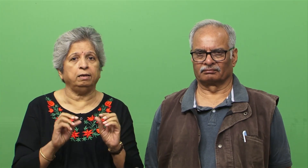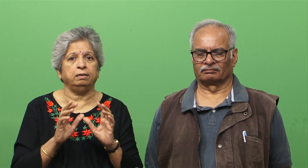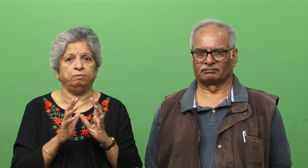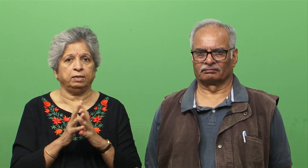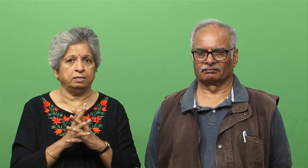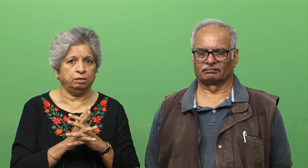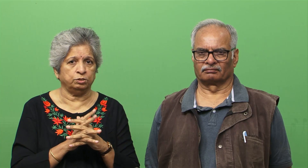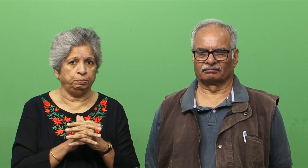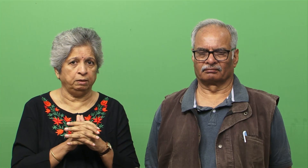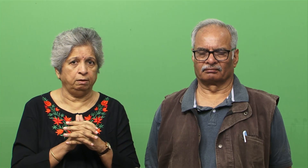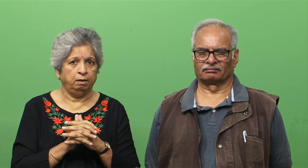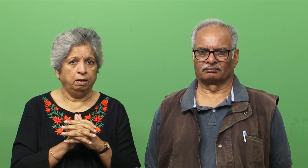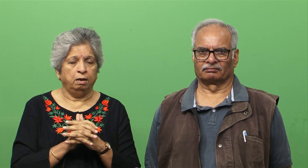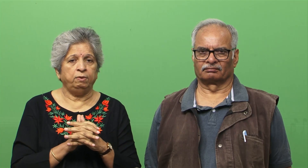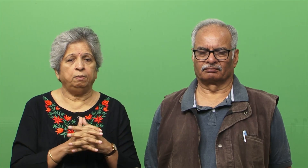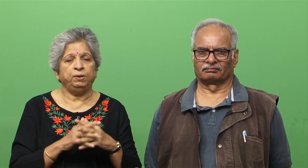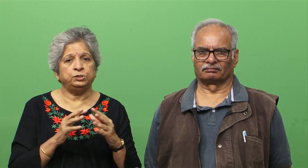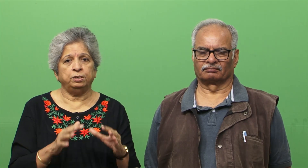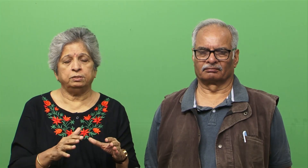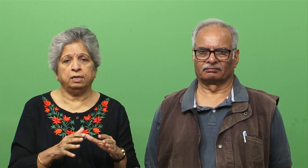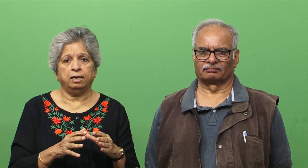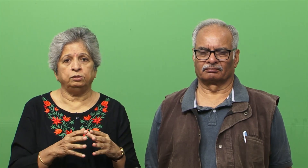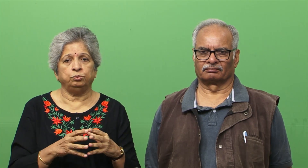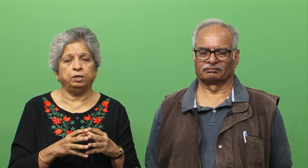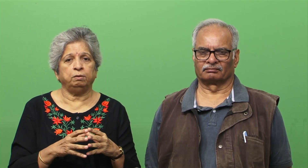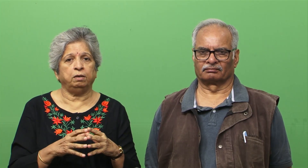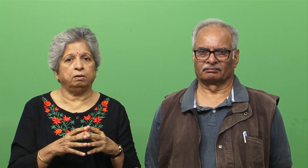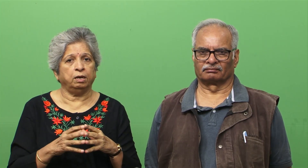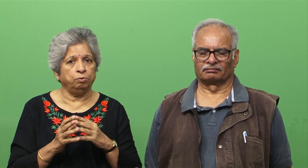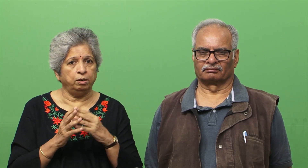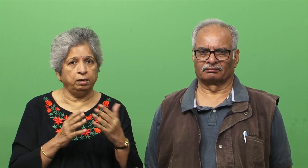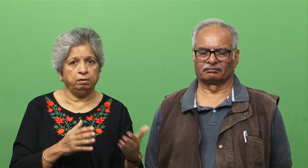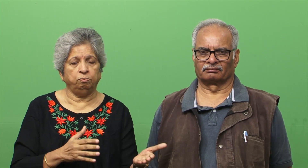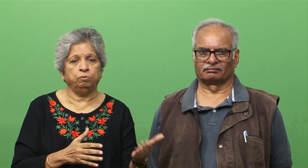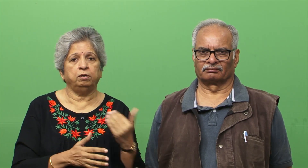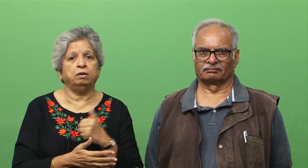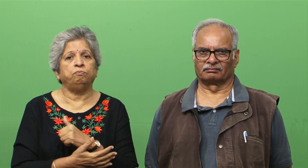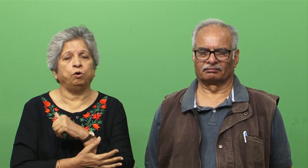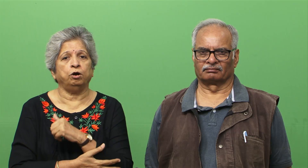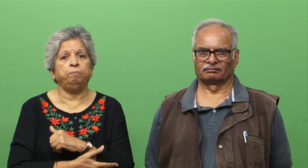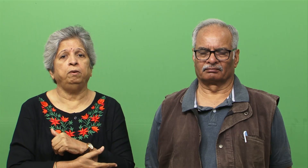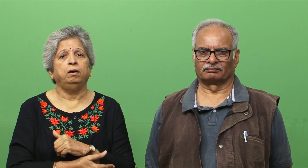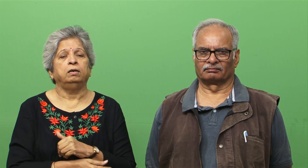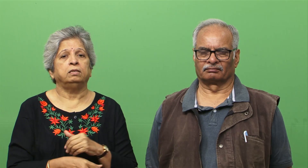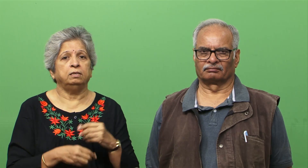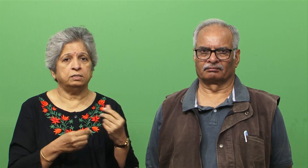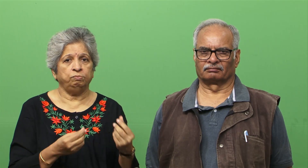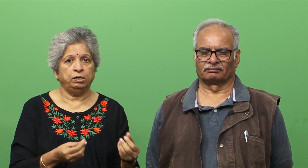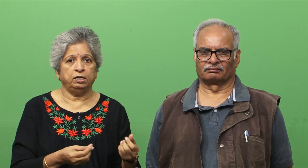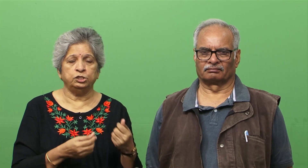in our can hospital where patients are educate regularly done followup the nurse will teach